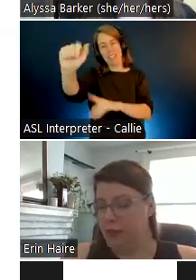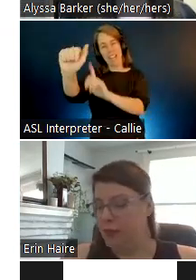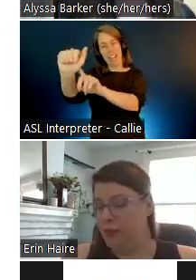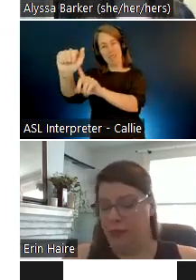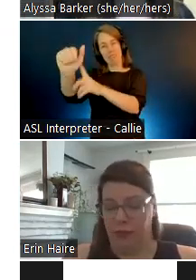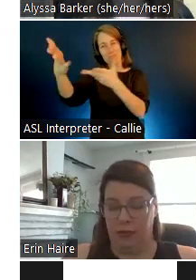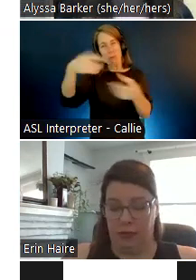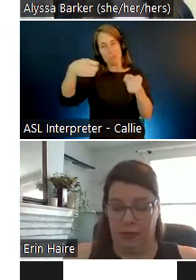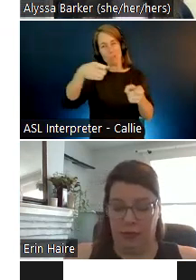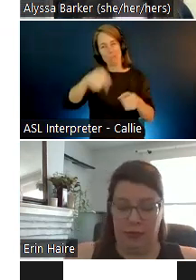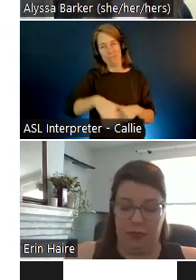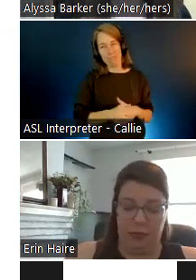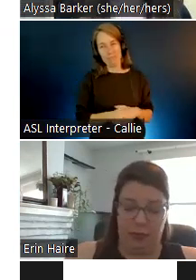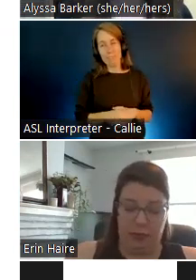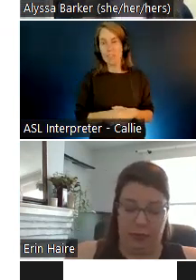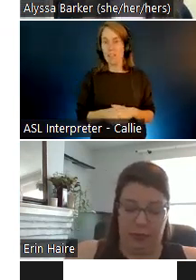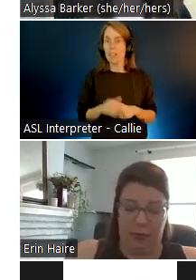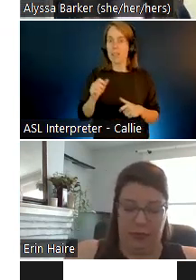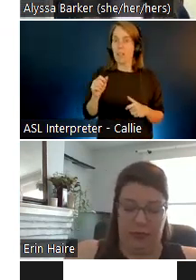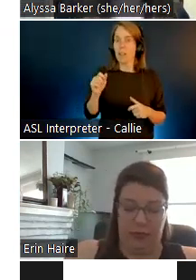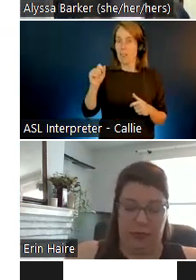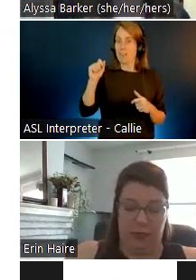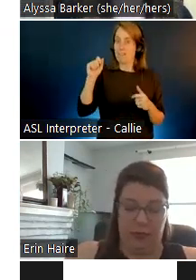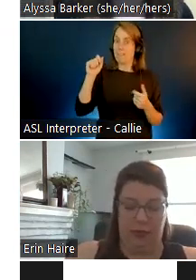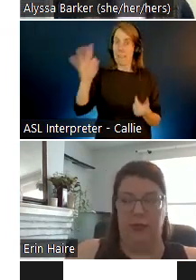prospective tenants are allowed to come in then that's open to the public because it's not just